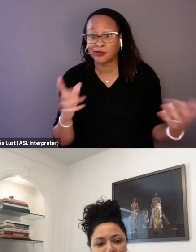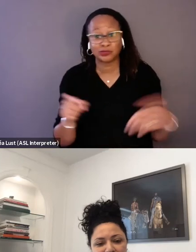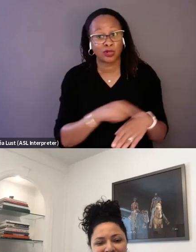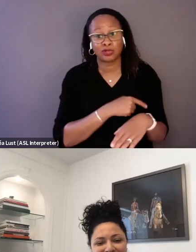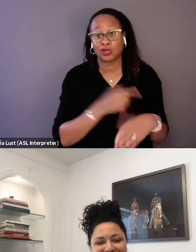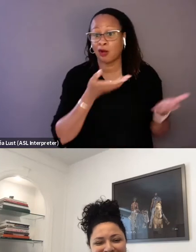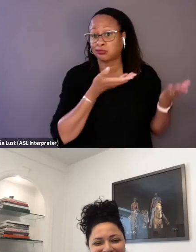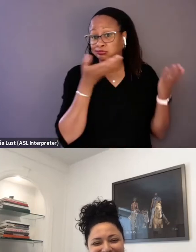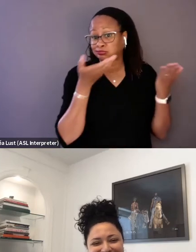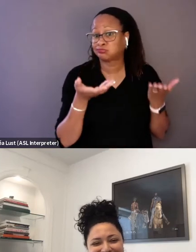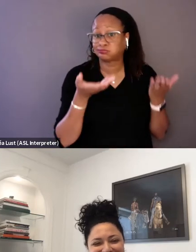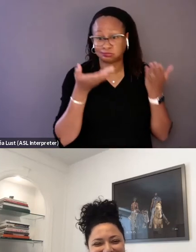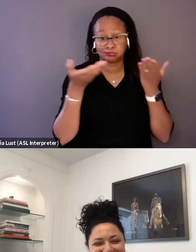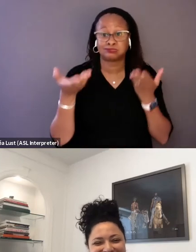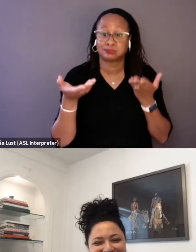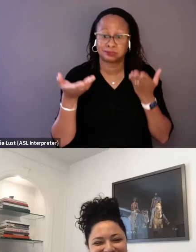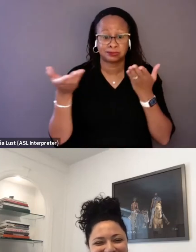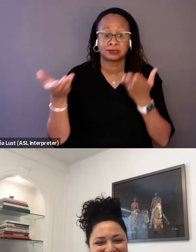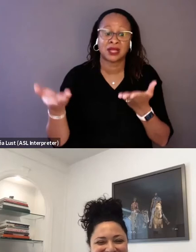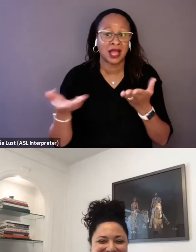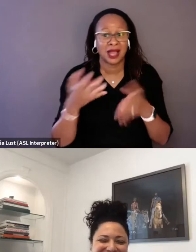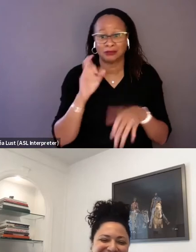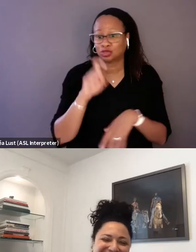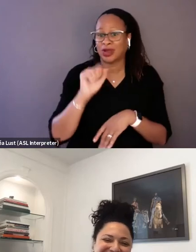and I'm sure Alex can point to some wrinkles and say